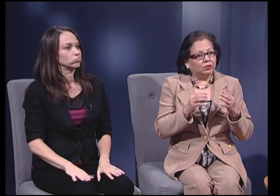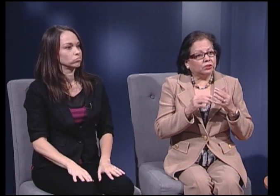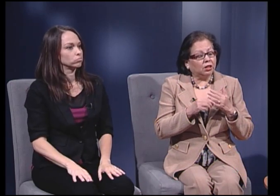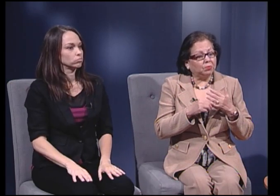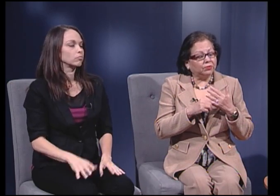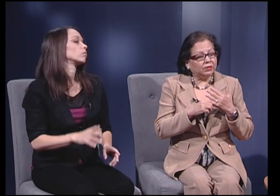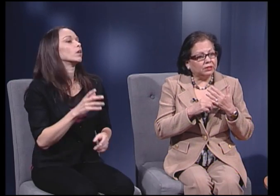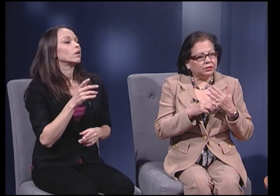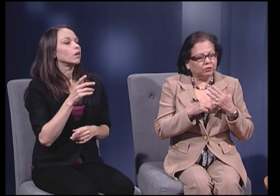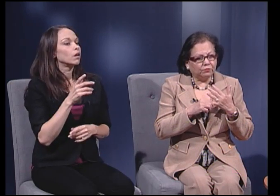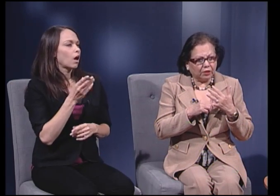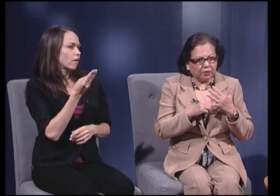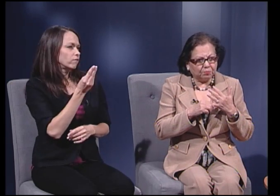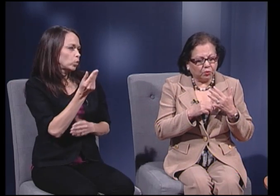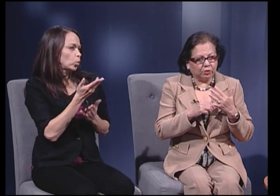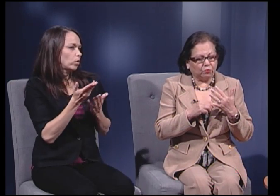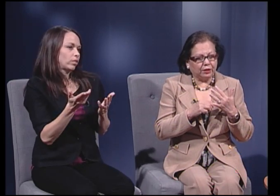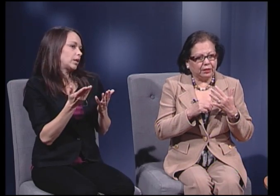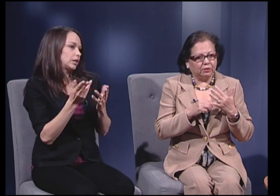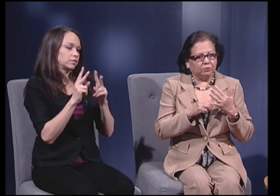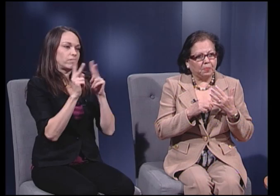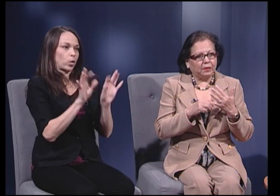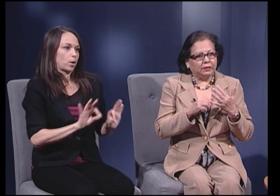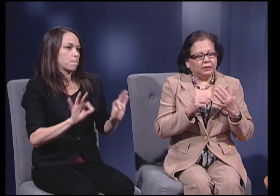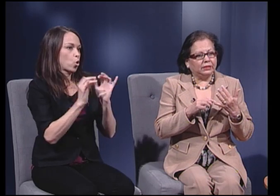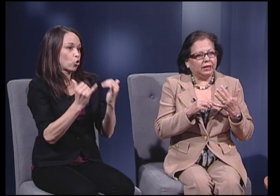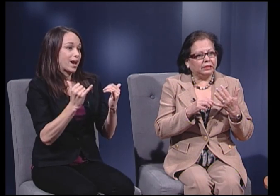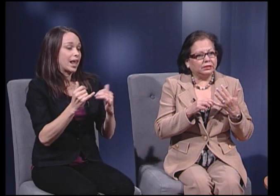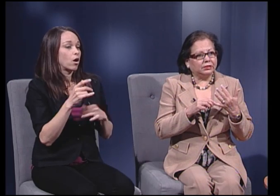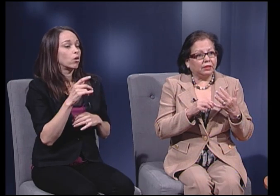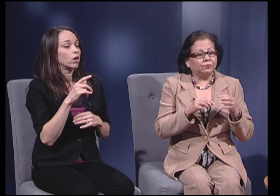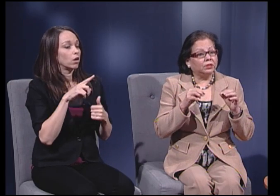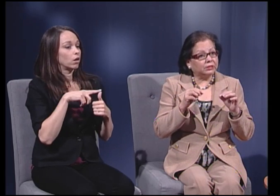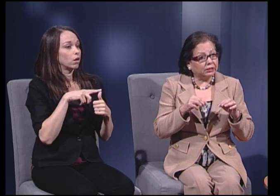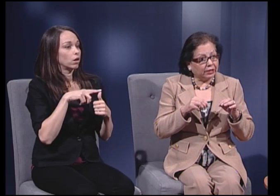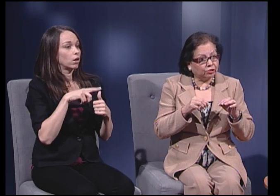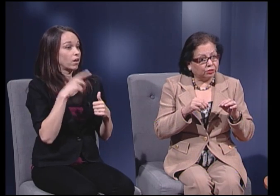There's a couple of things that are very important right now and that is that for this election,